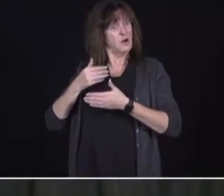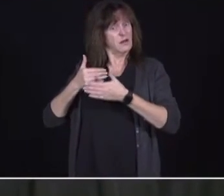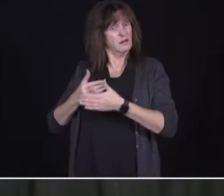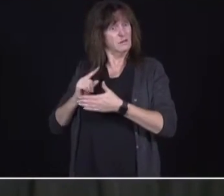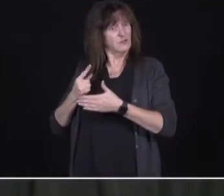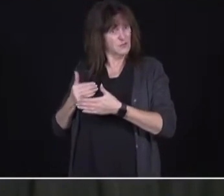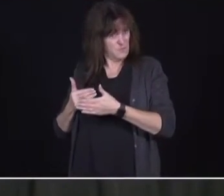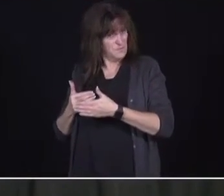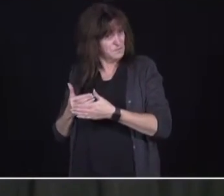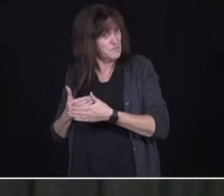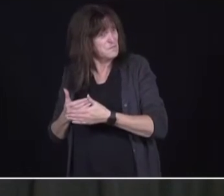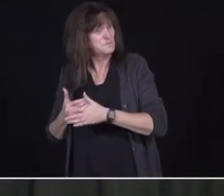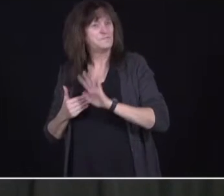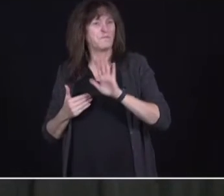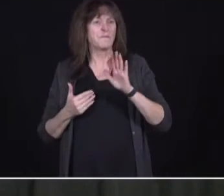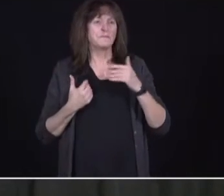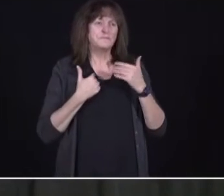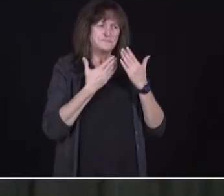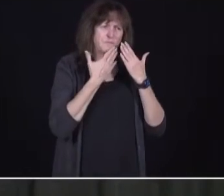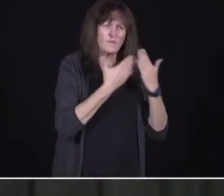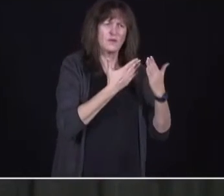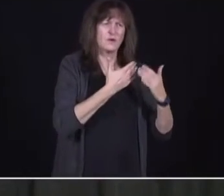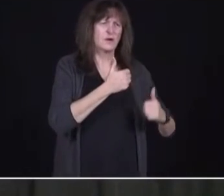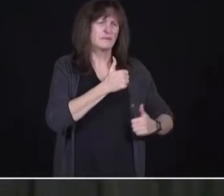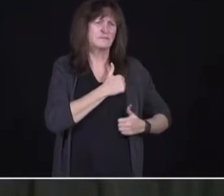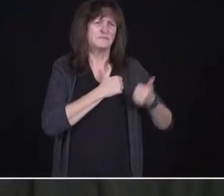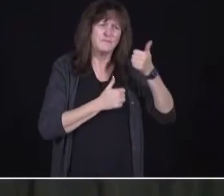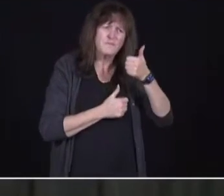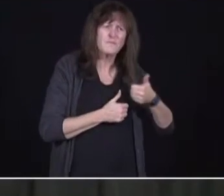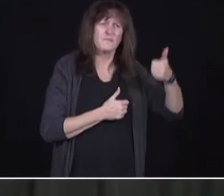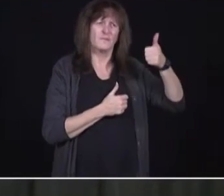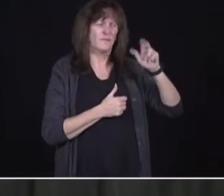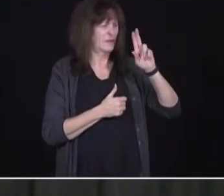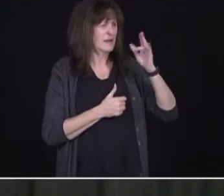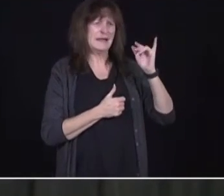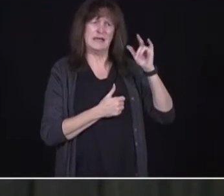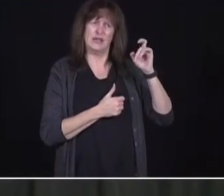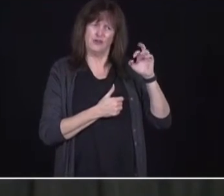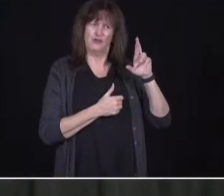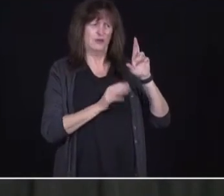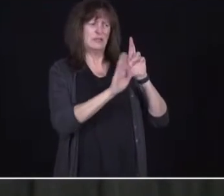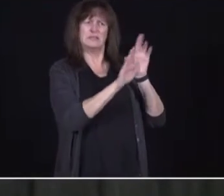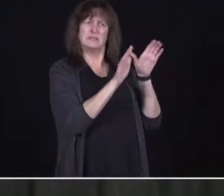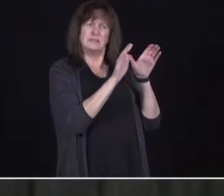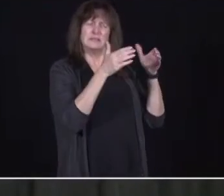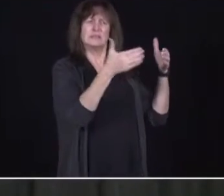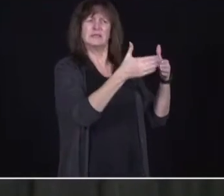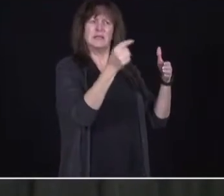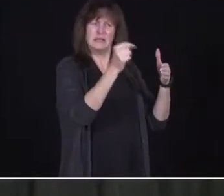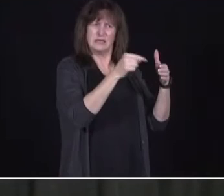to general Hillier and the task force, we are getting ready for the next phase.